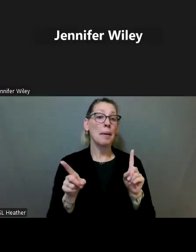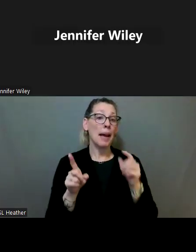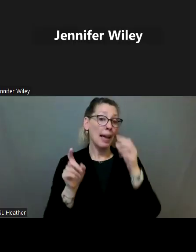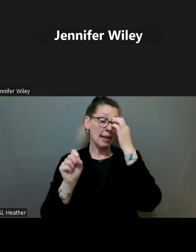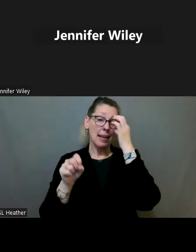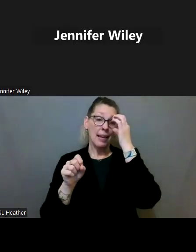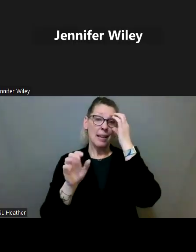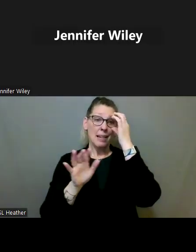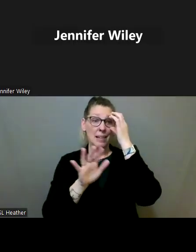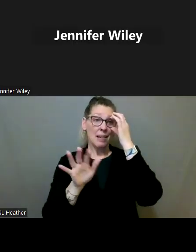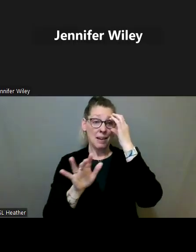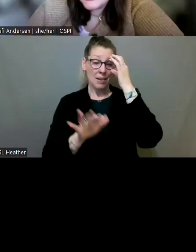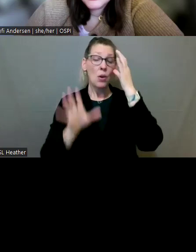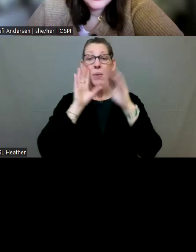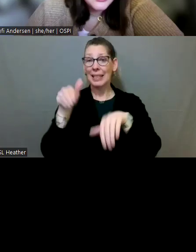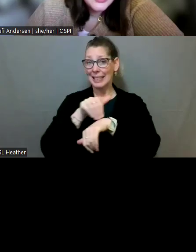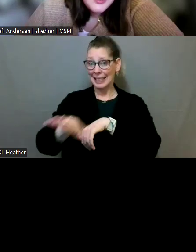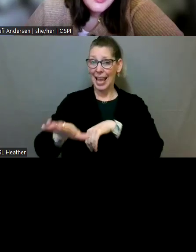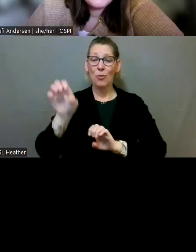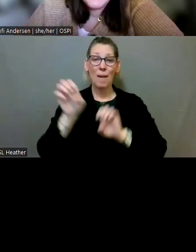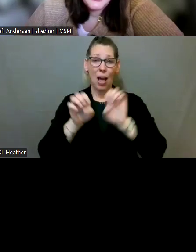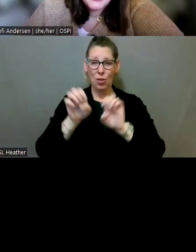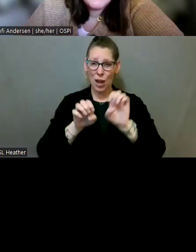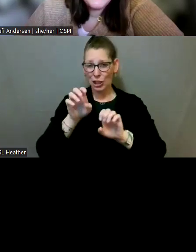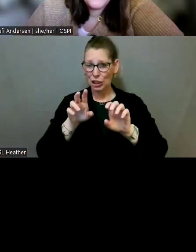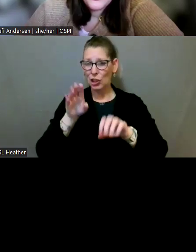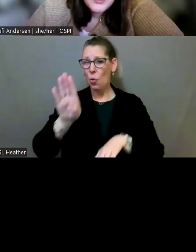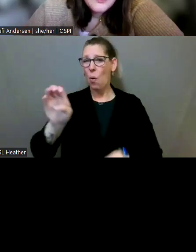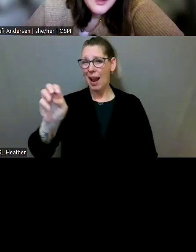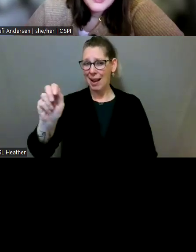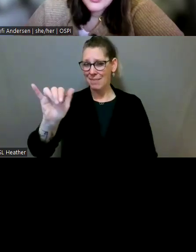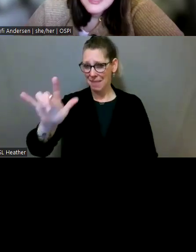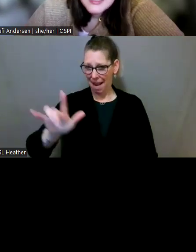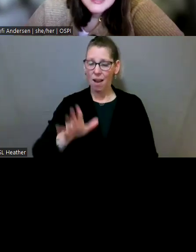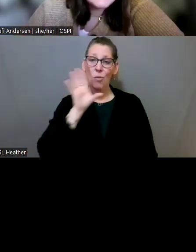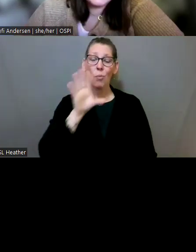pdEroller is going to send you an evaluation to your email, we'll verify your attendance